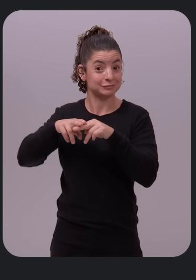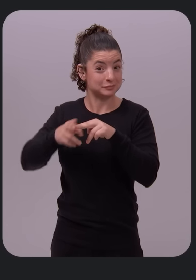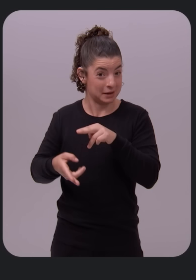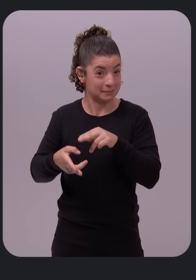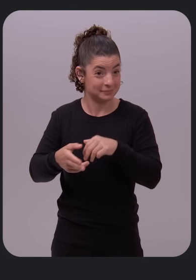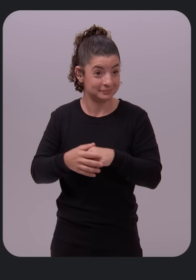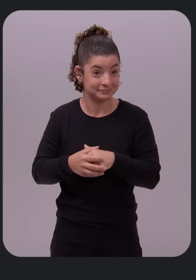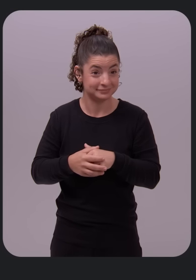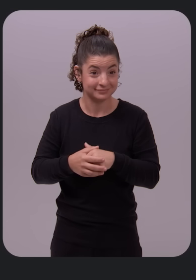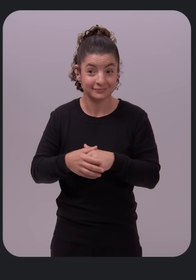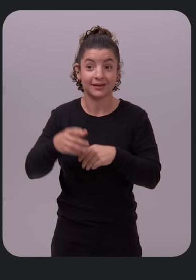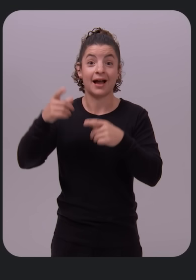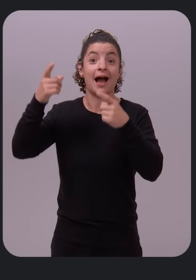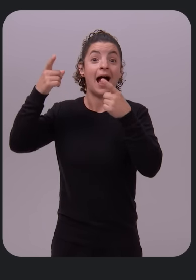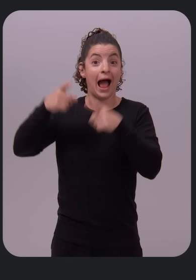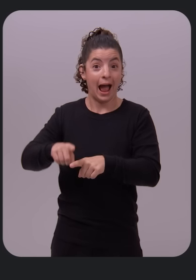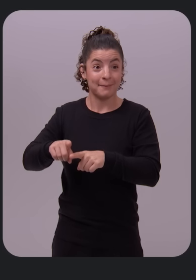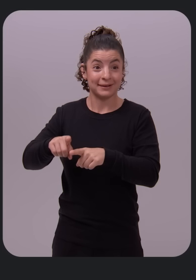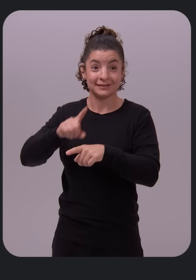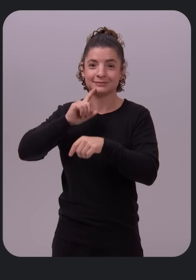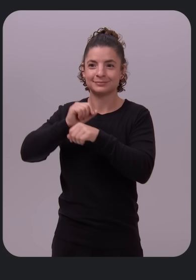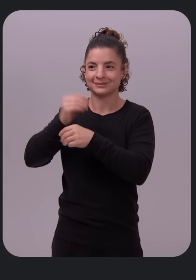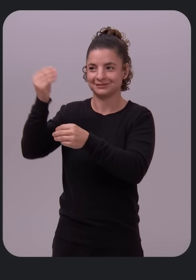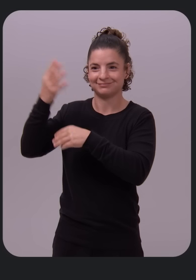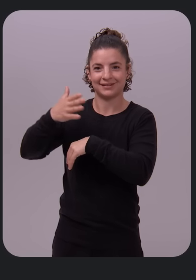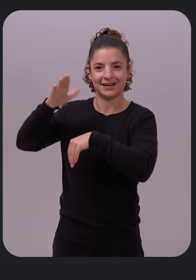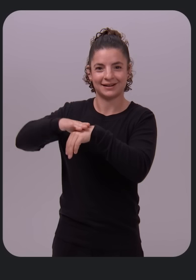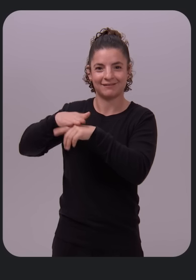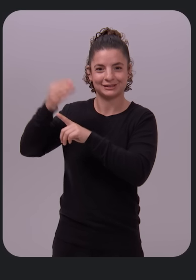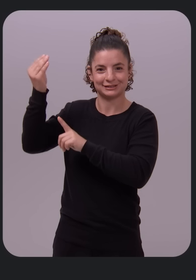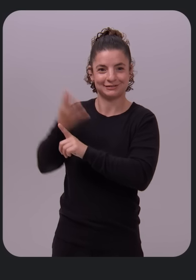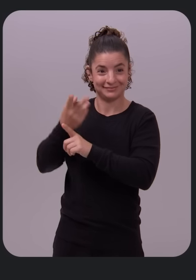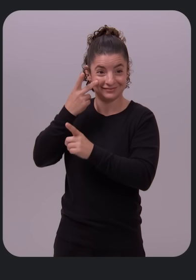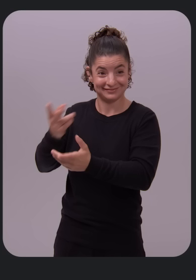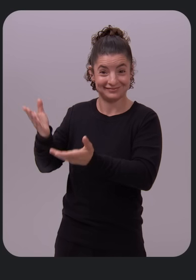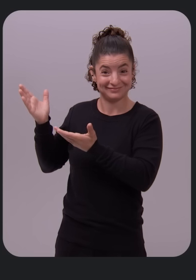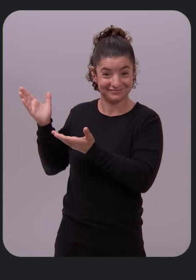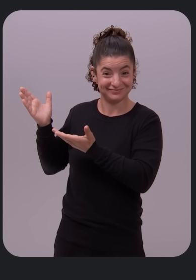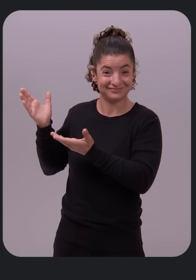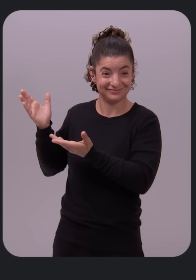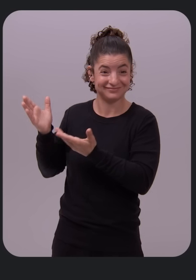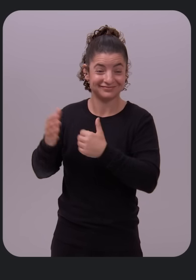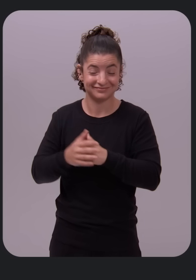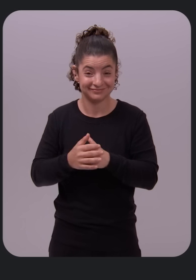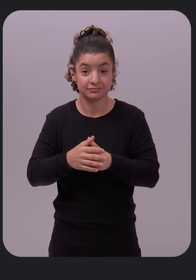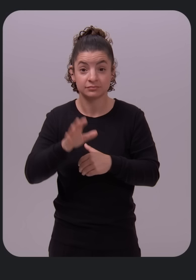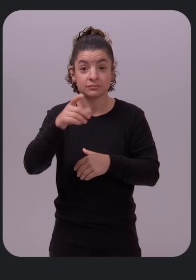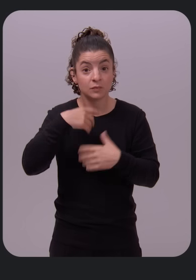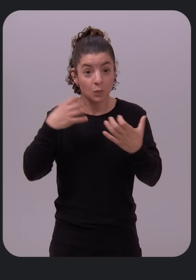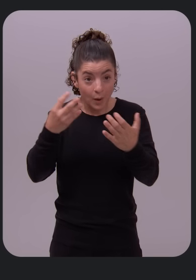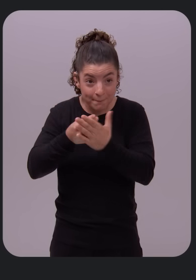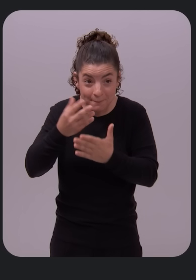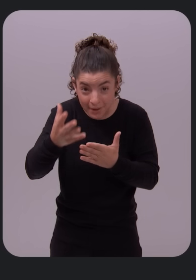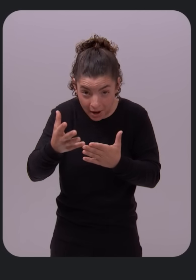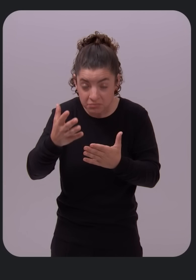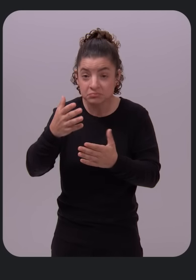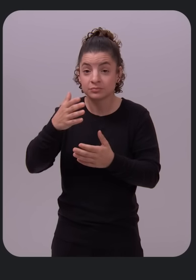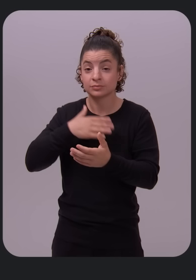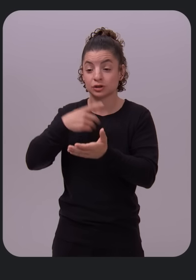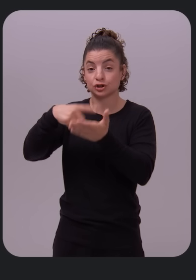When that happens, I get a notification just like this. And if I want to buy, my checkout agent